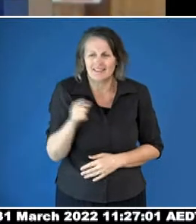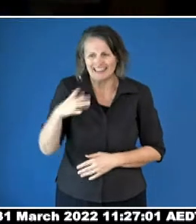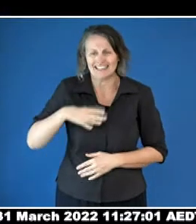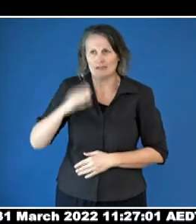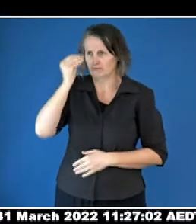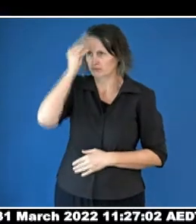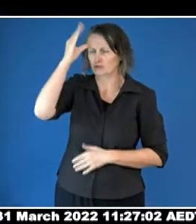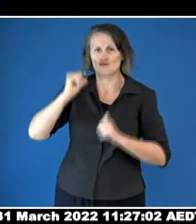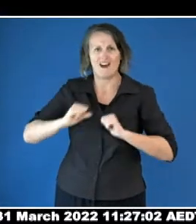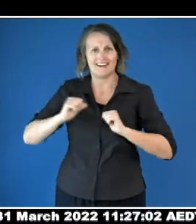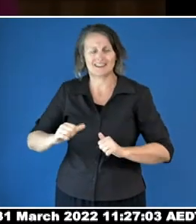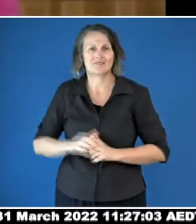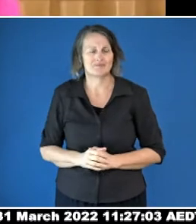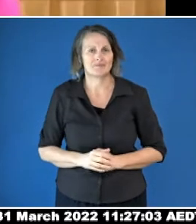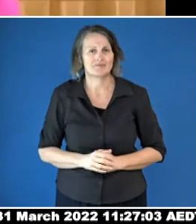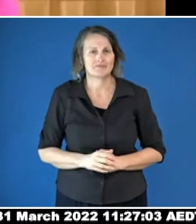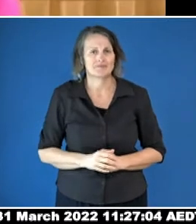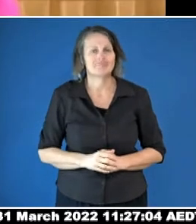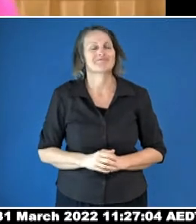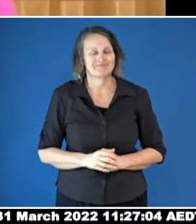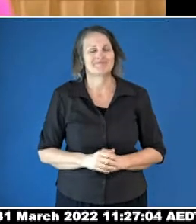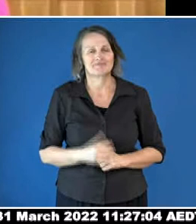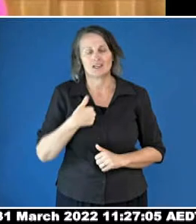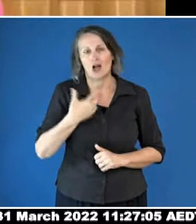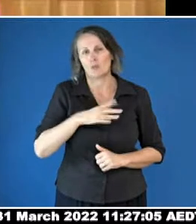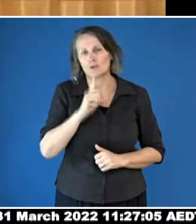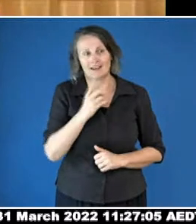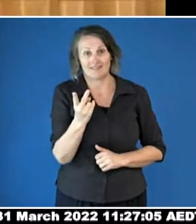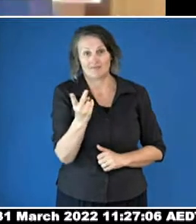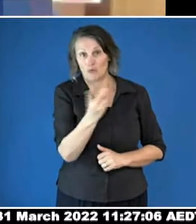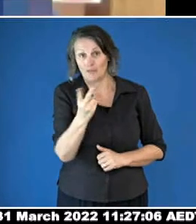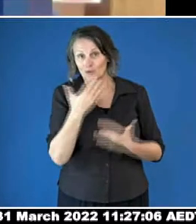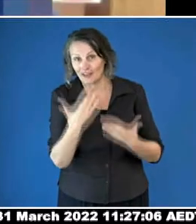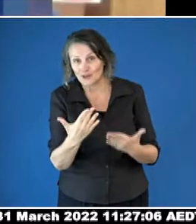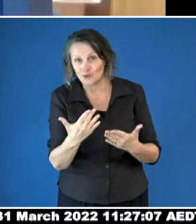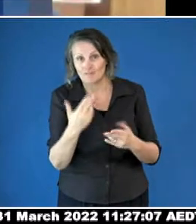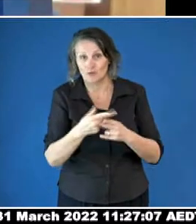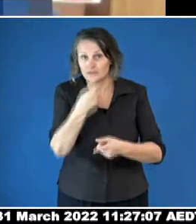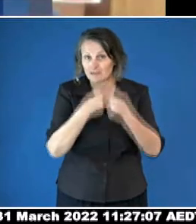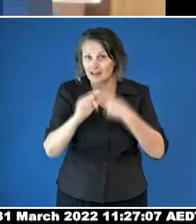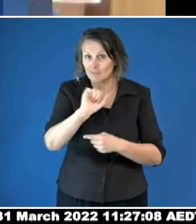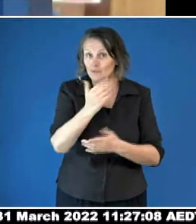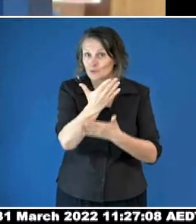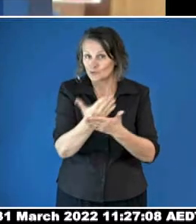Can I thank both of you so much for sharing these experiences with the Royal